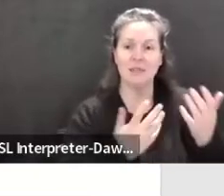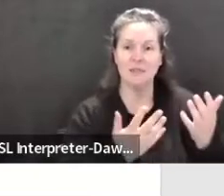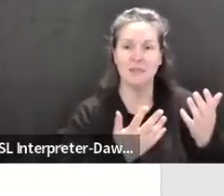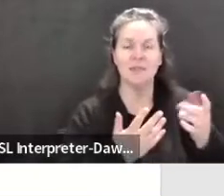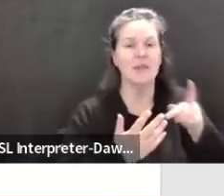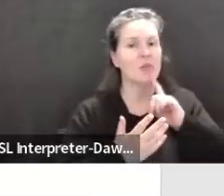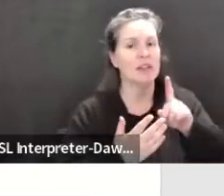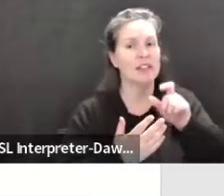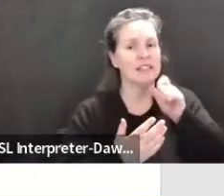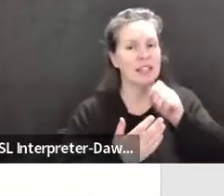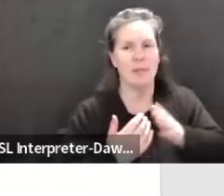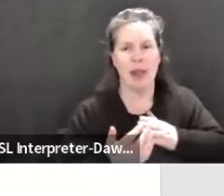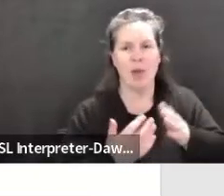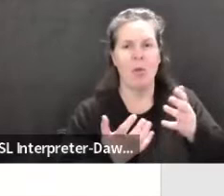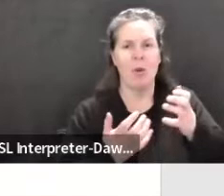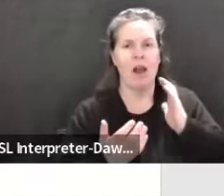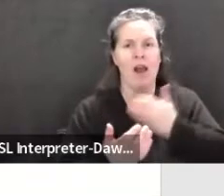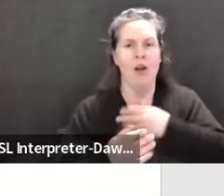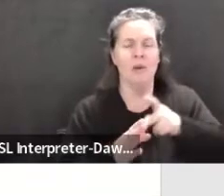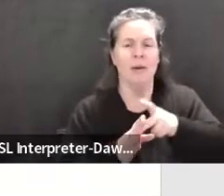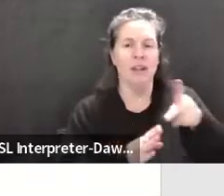We just want our professionals, really,